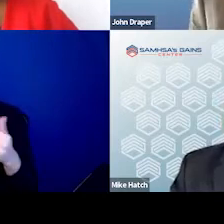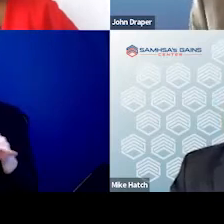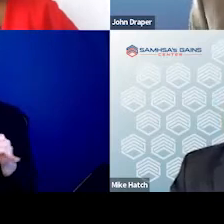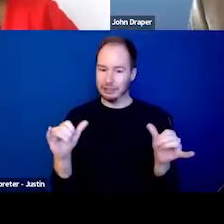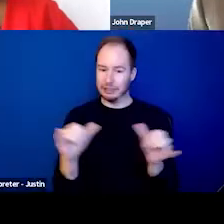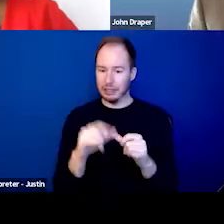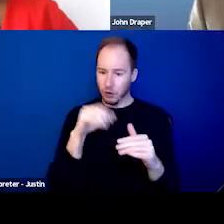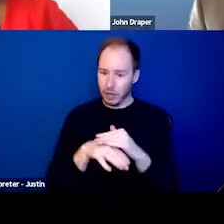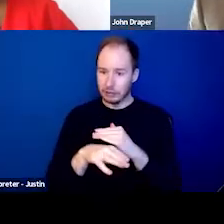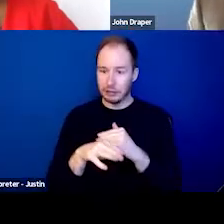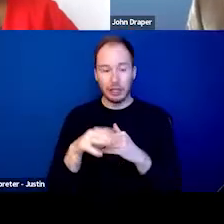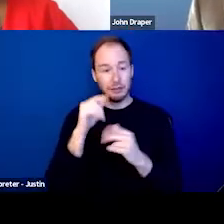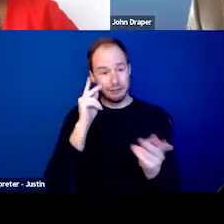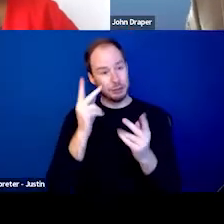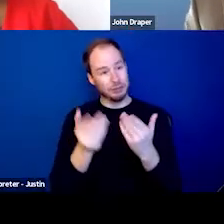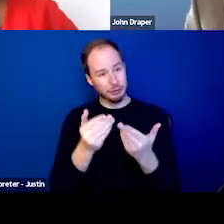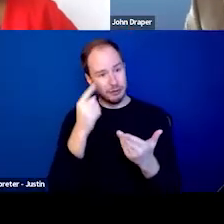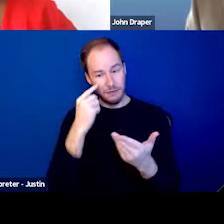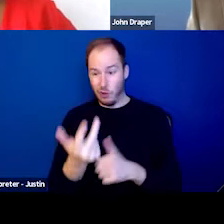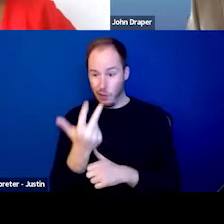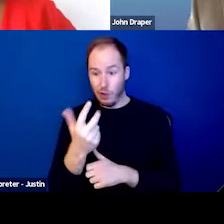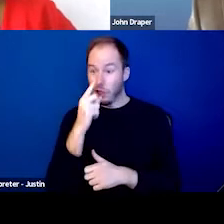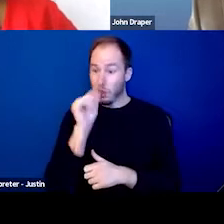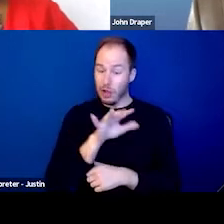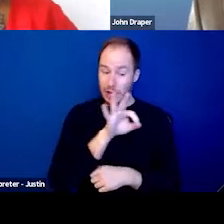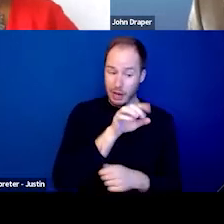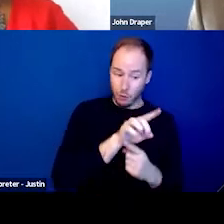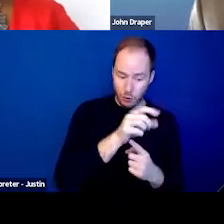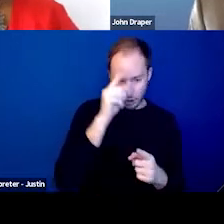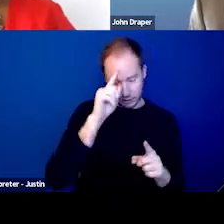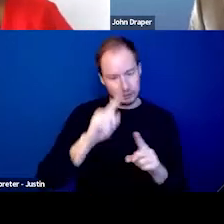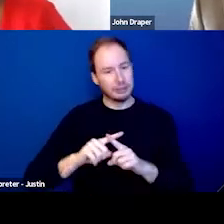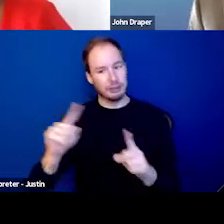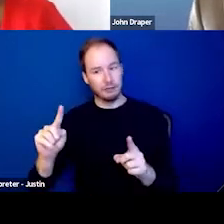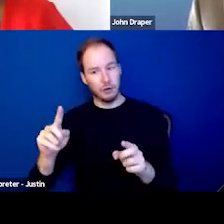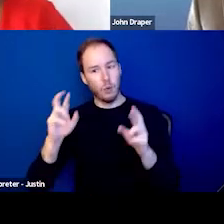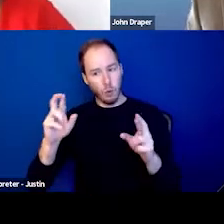this three digit number that looks a little like 911, but is very different, hopefully will penetrate public awareness.